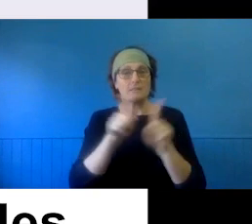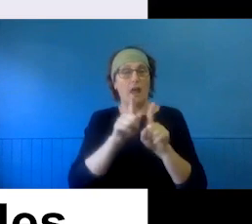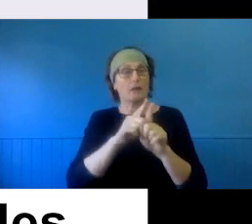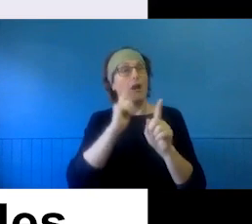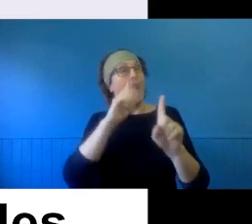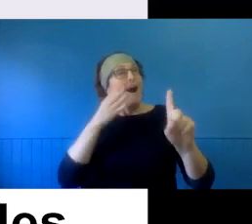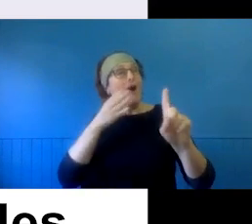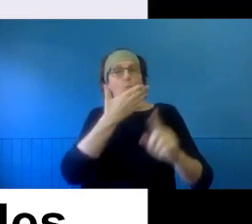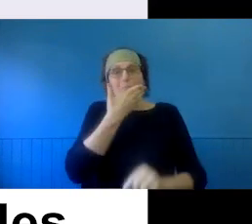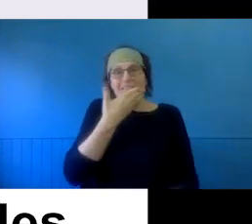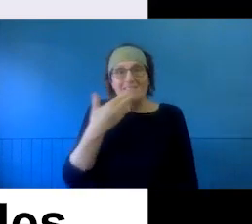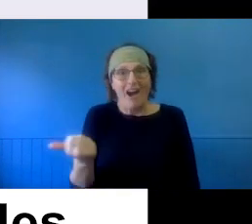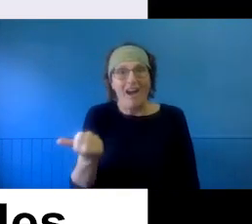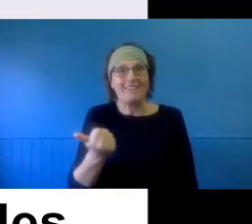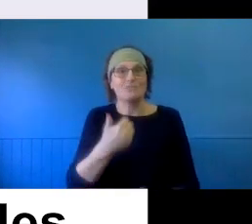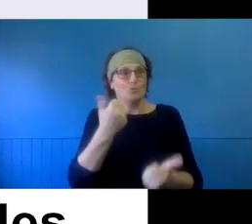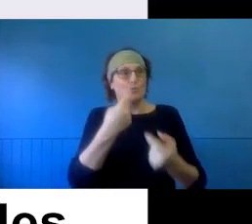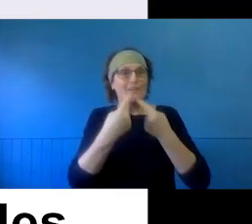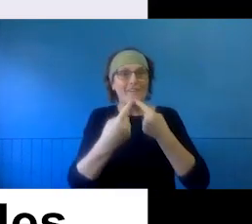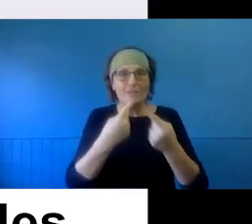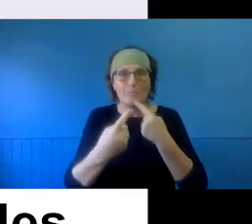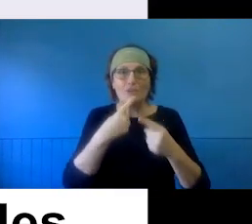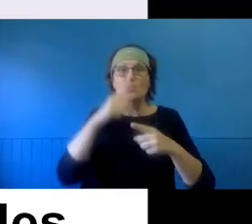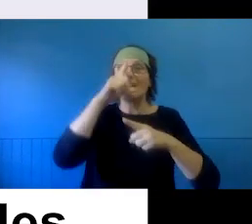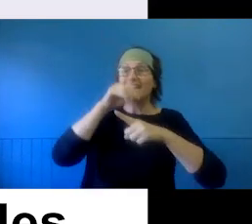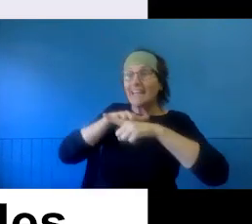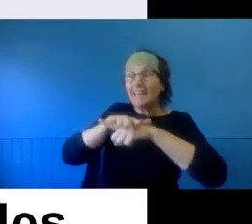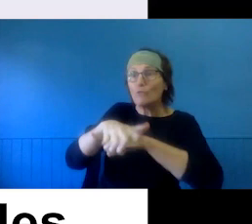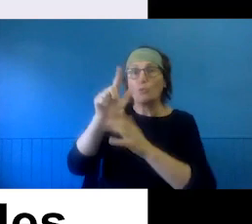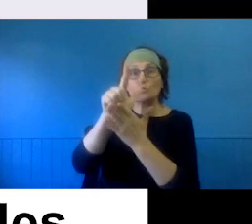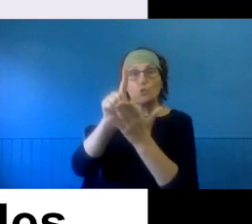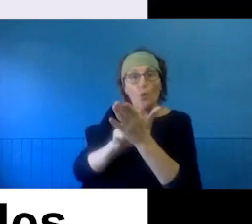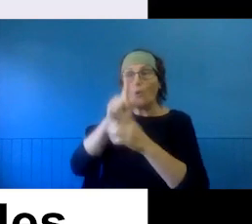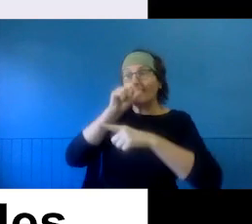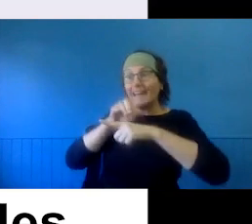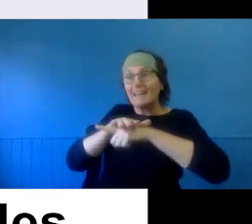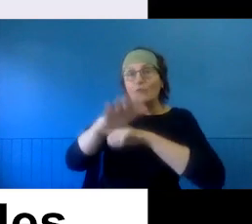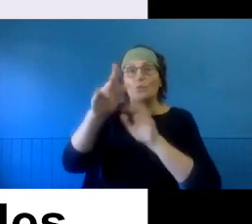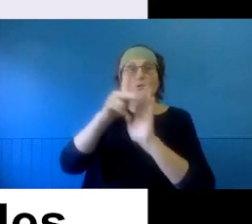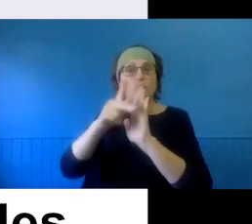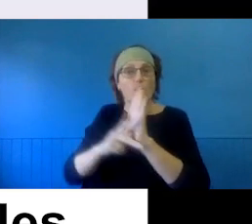informative document that can incluns policy. Nevertheless, I -- influence policy. Nevertheless, I think it is a very important